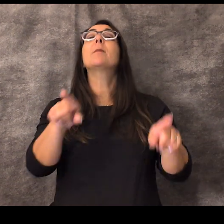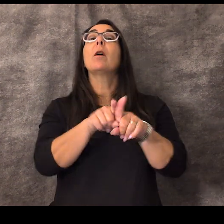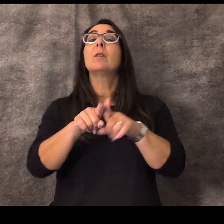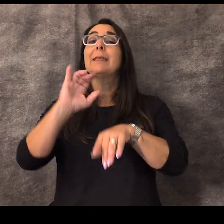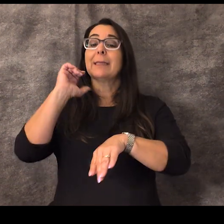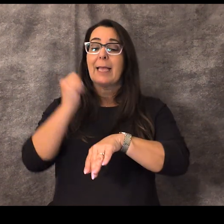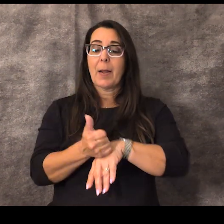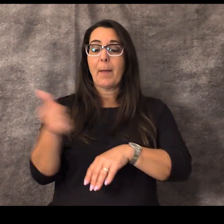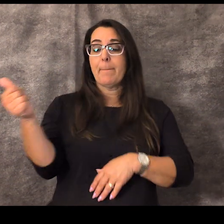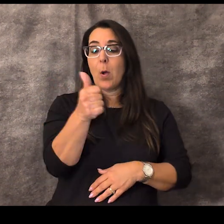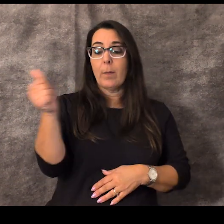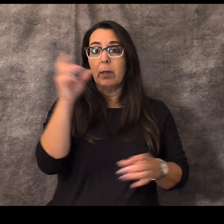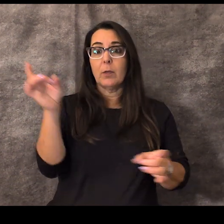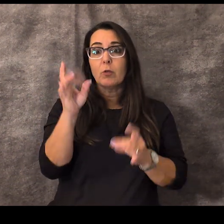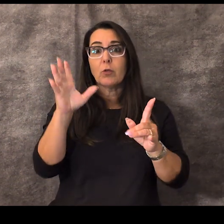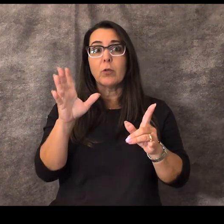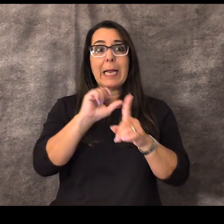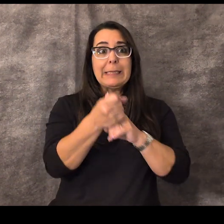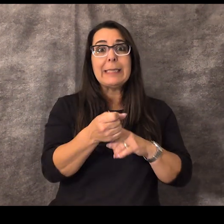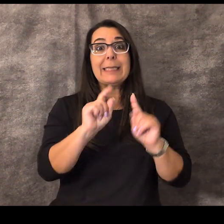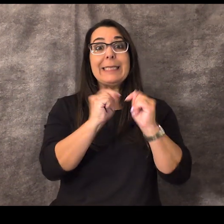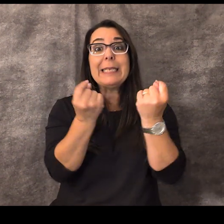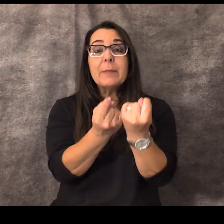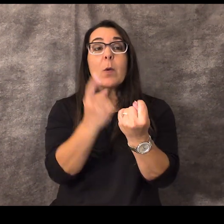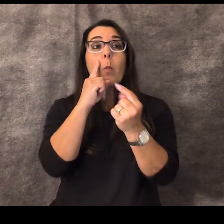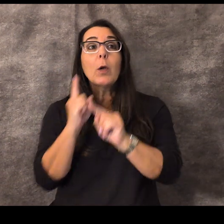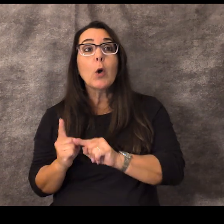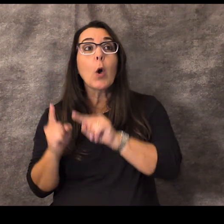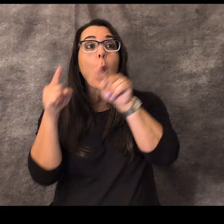that can actually go to folks in the community, and,